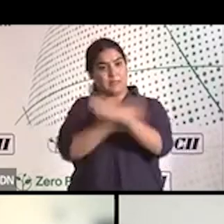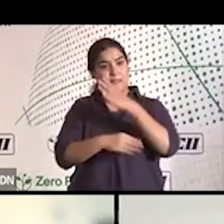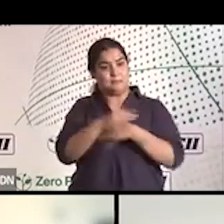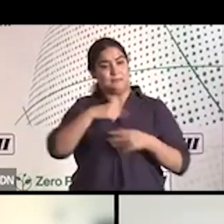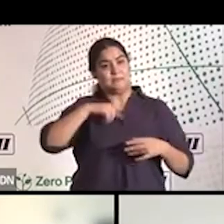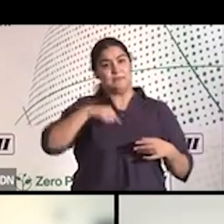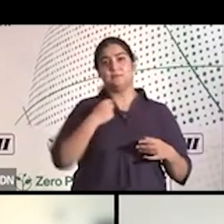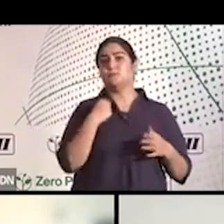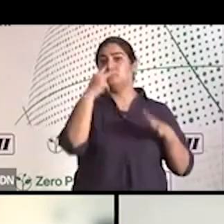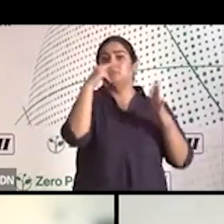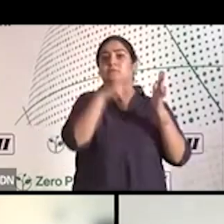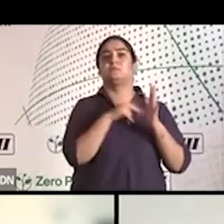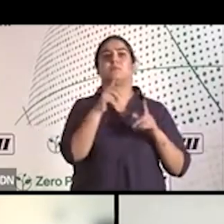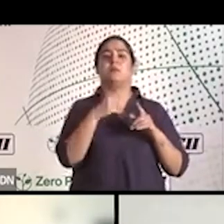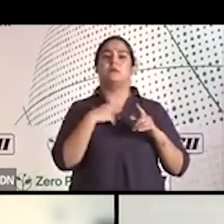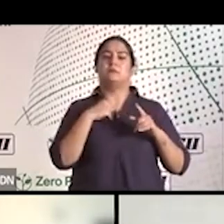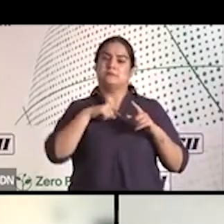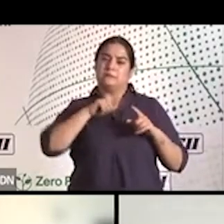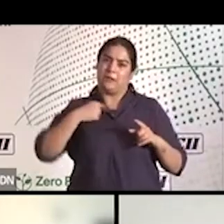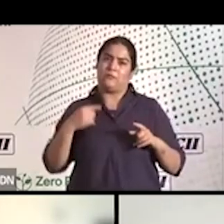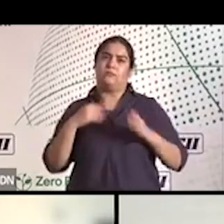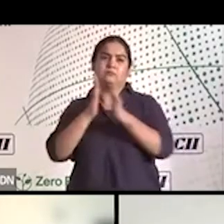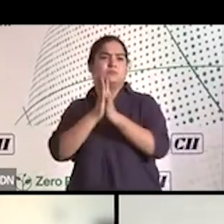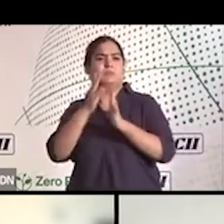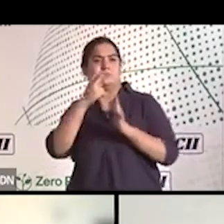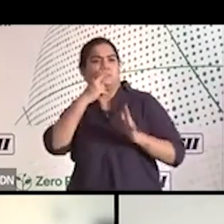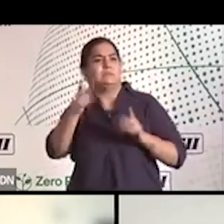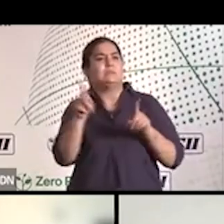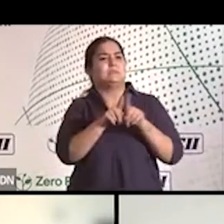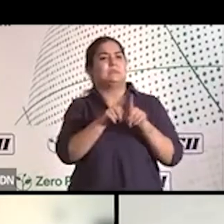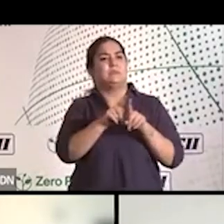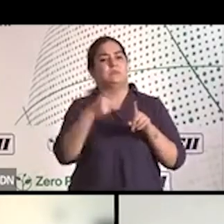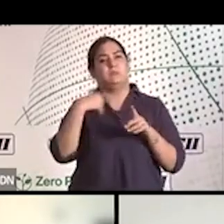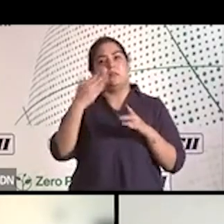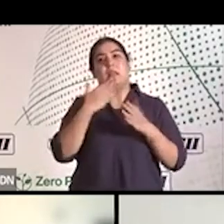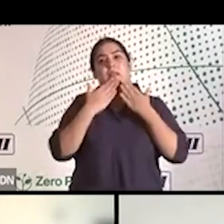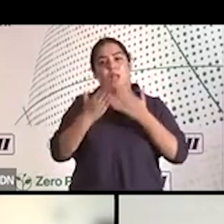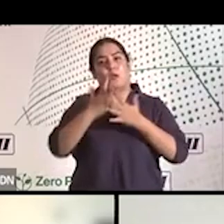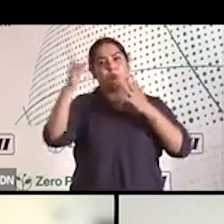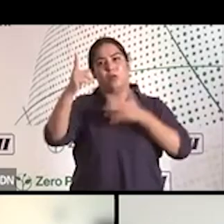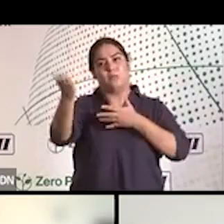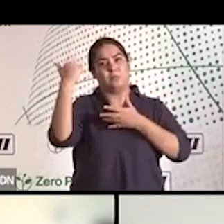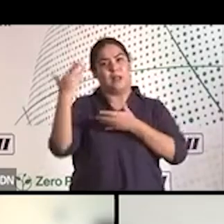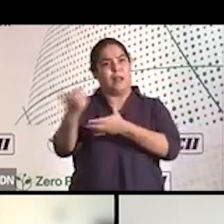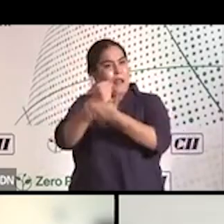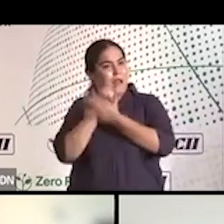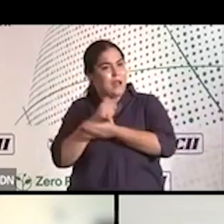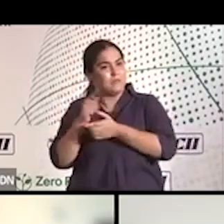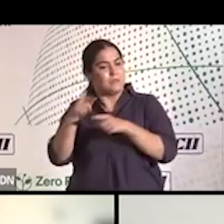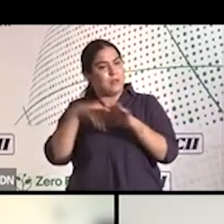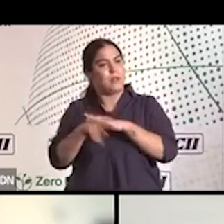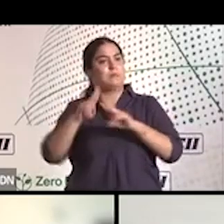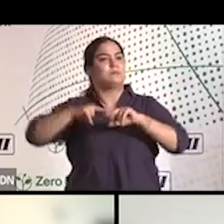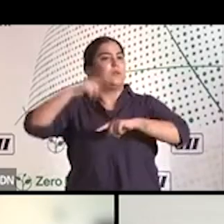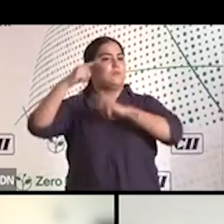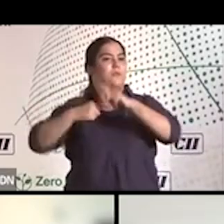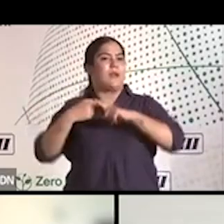but they are also training them as per the customize requirements of our factory. We have 28 factories in India and six outside India,